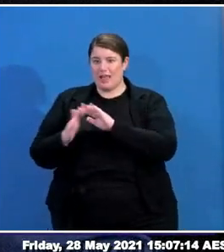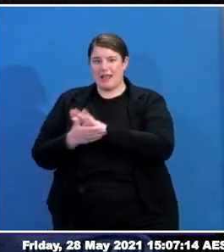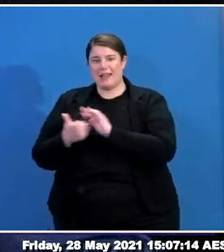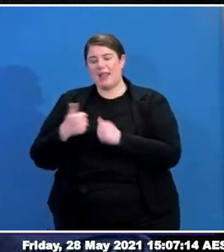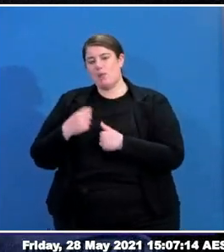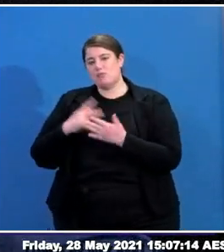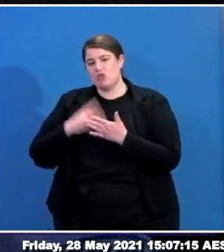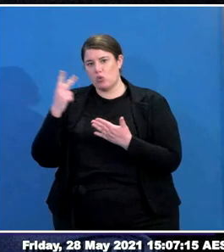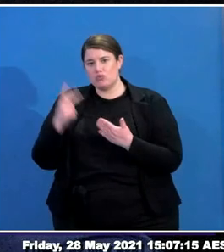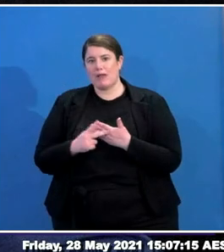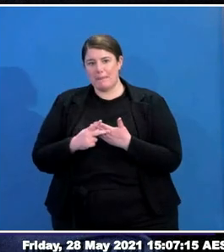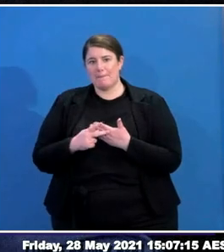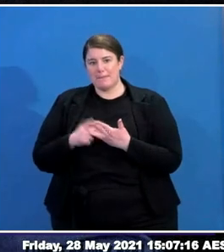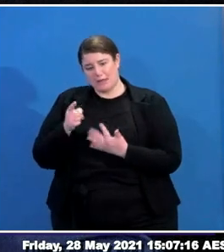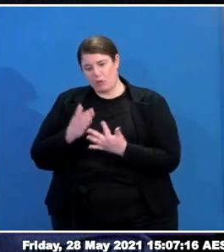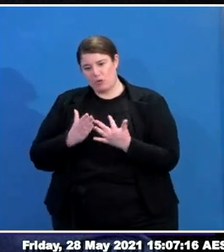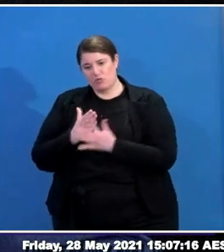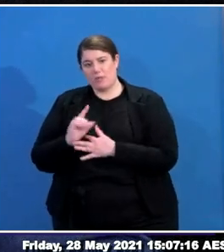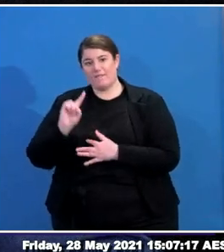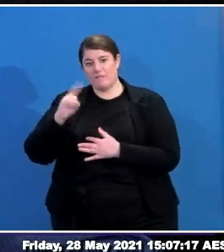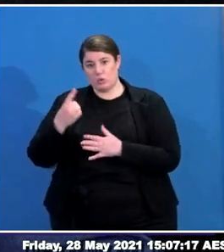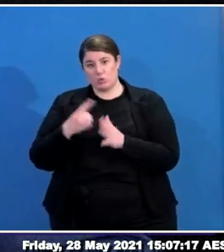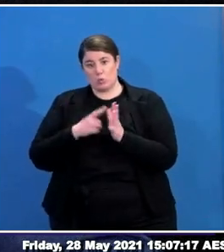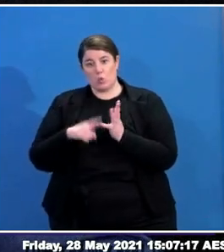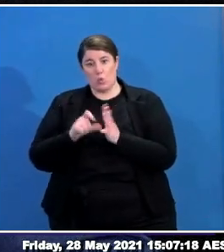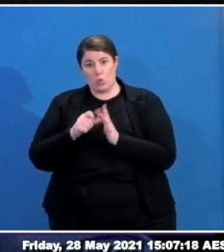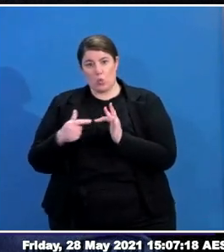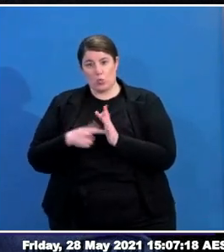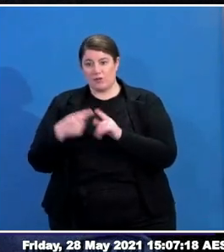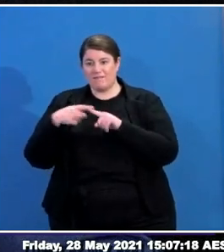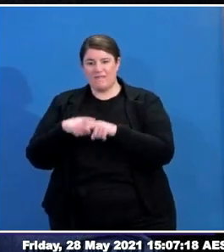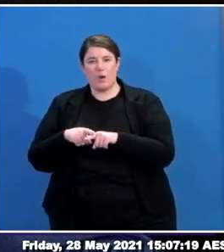are going through the first audit against the practice standards.